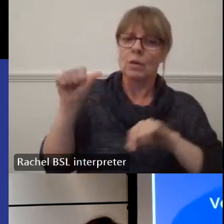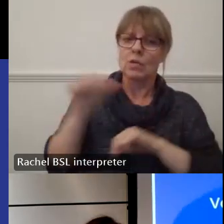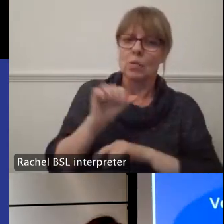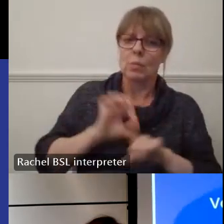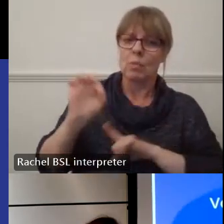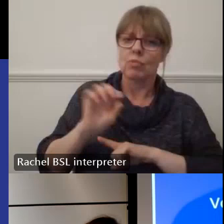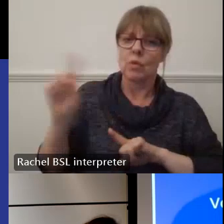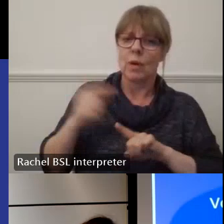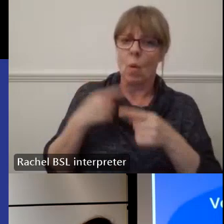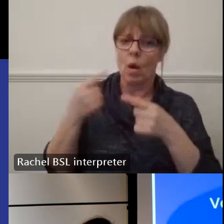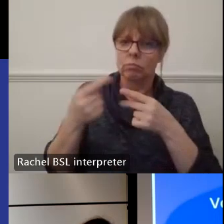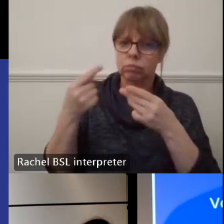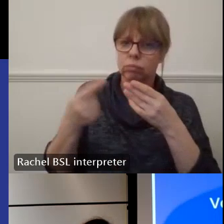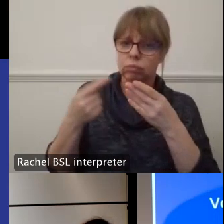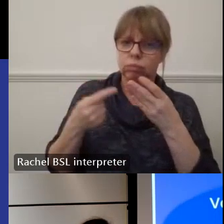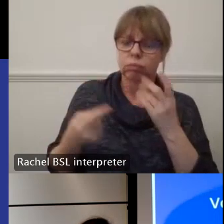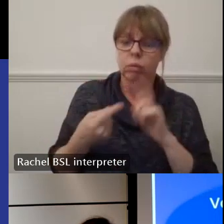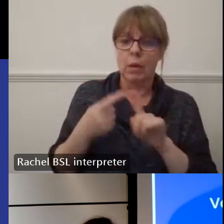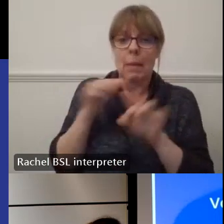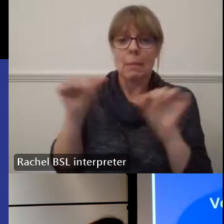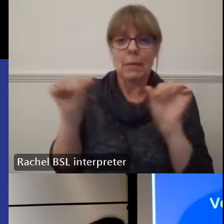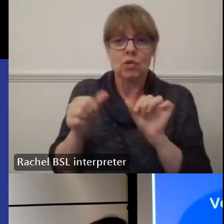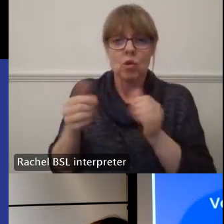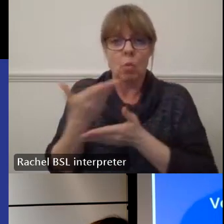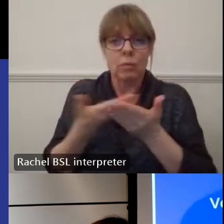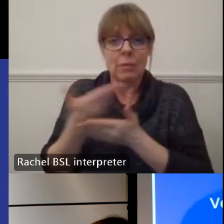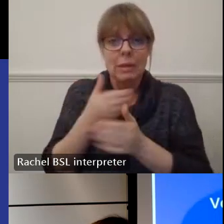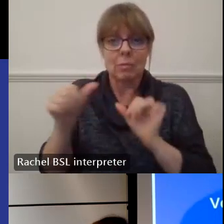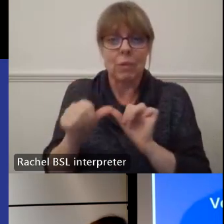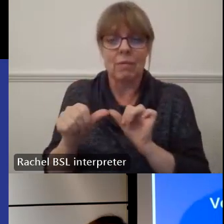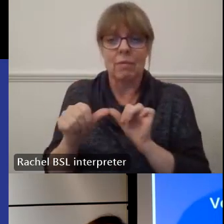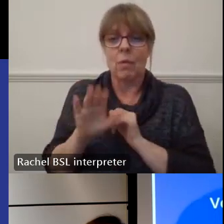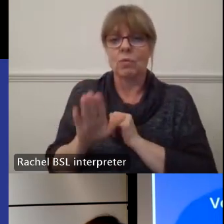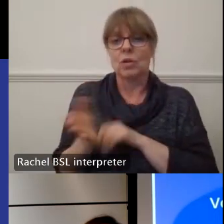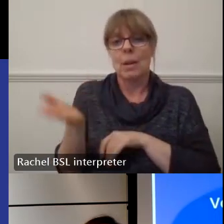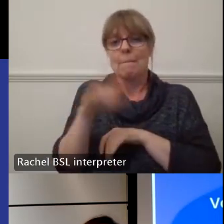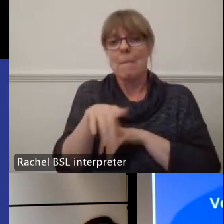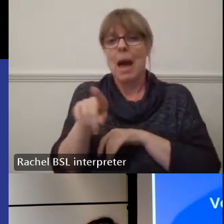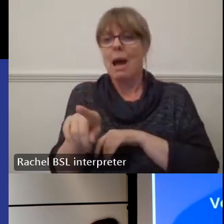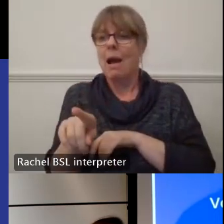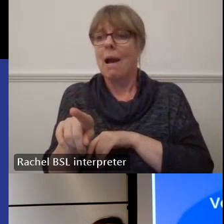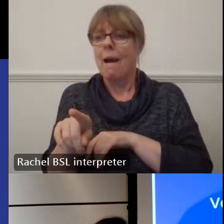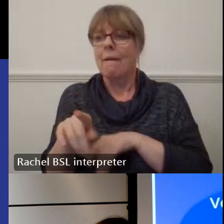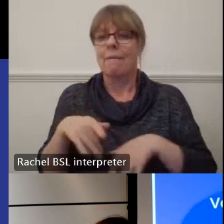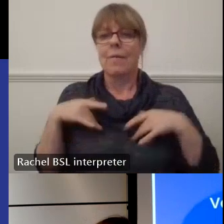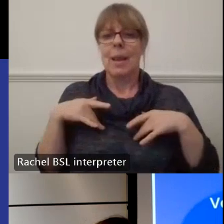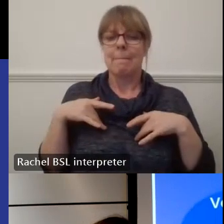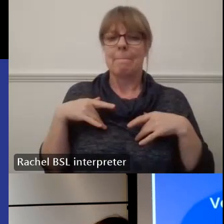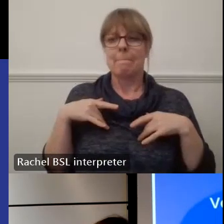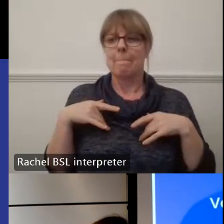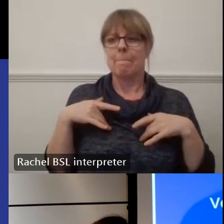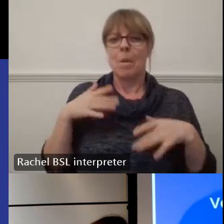Even if it is just a small conversation that starts, even if it's just going back and feeling inspired and saying, I want to have a coffee to have